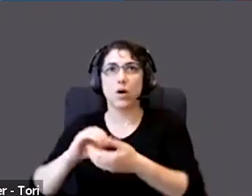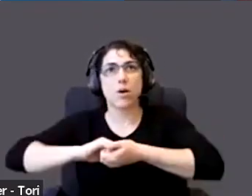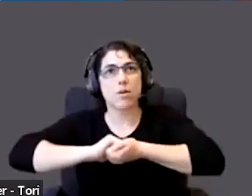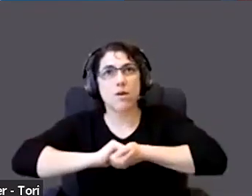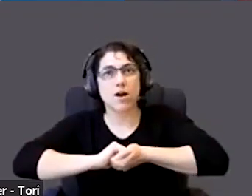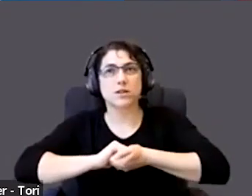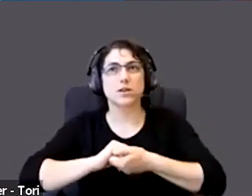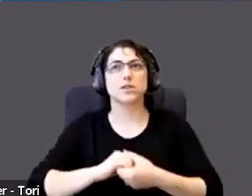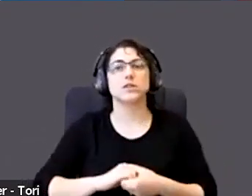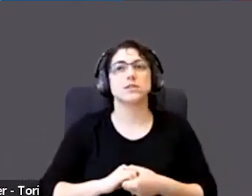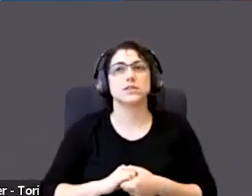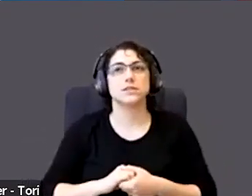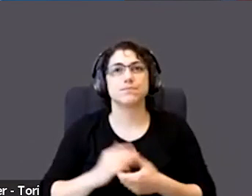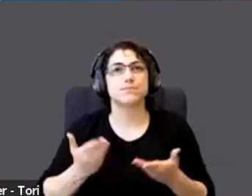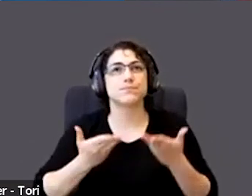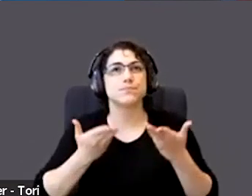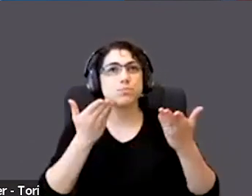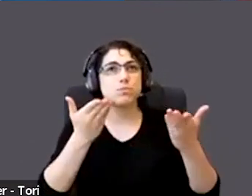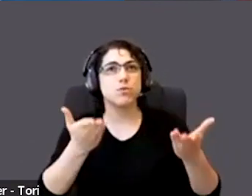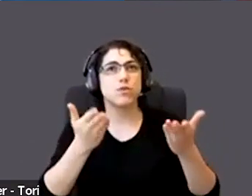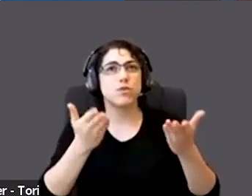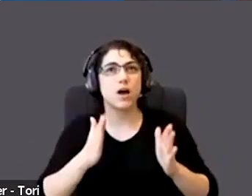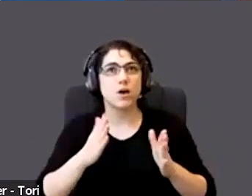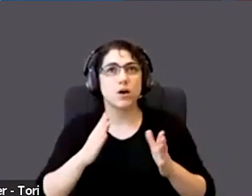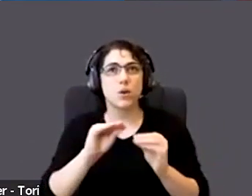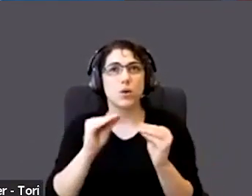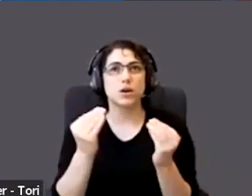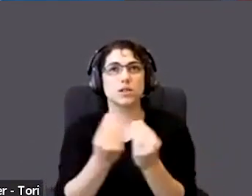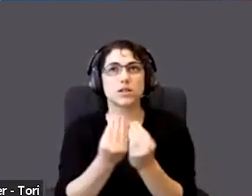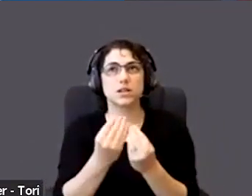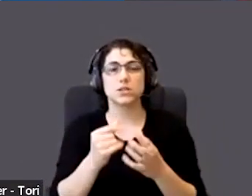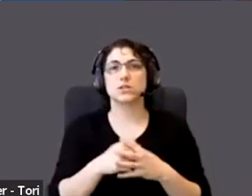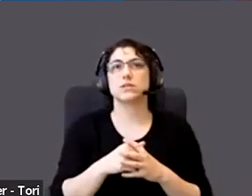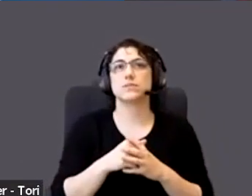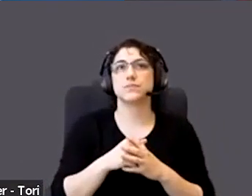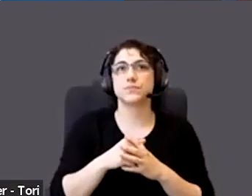provider organizations, and community-based organizations